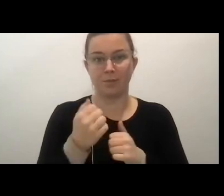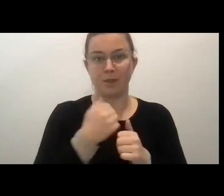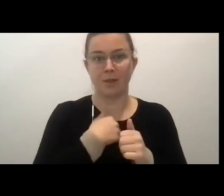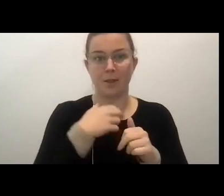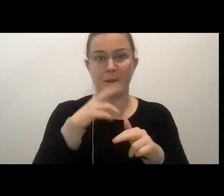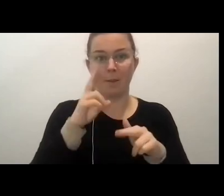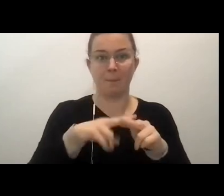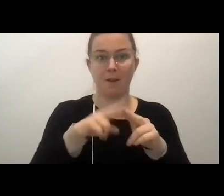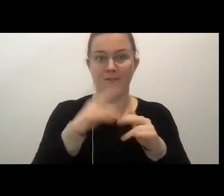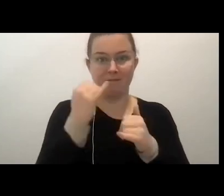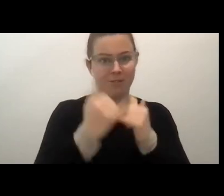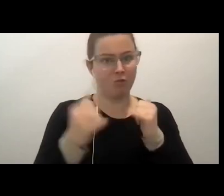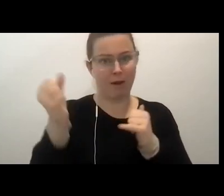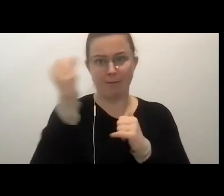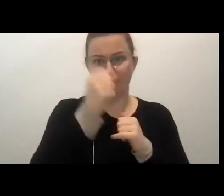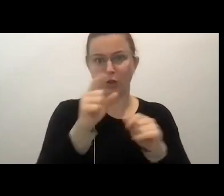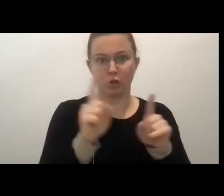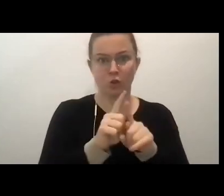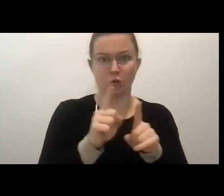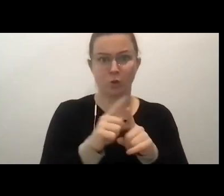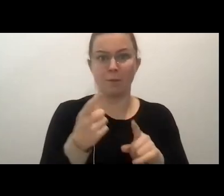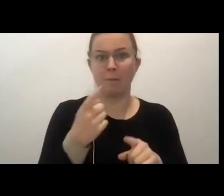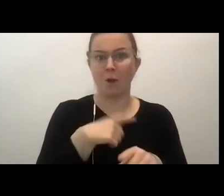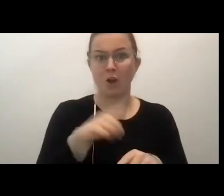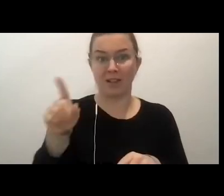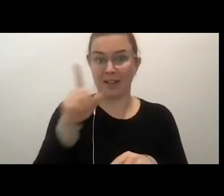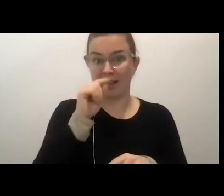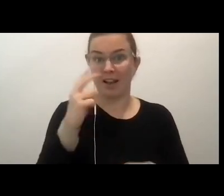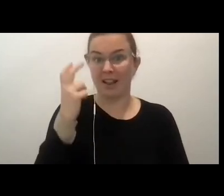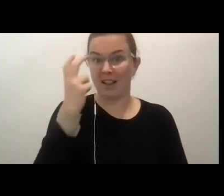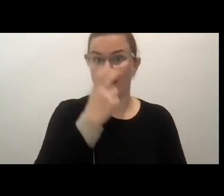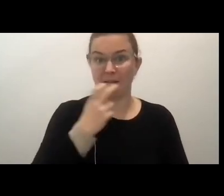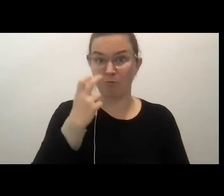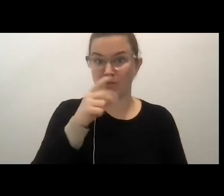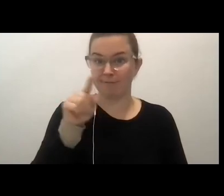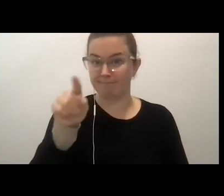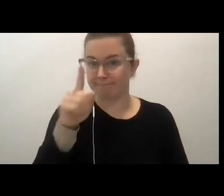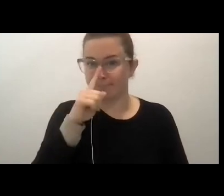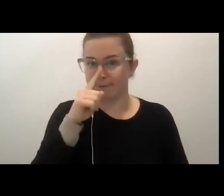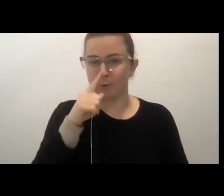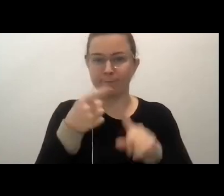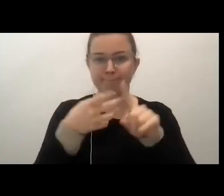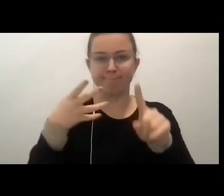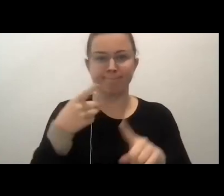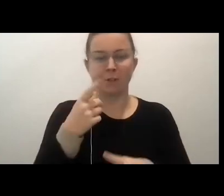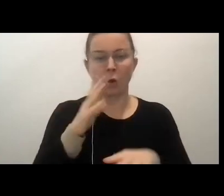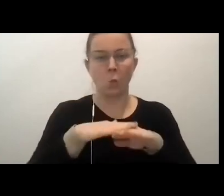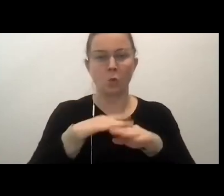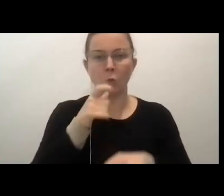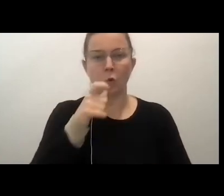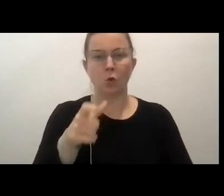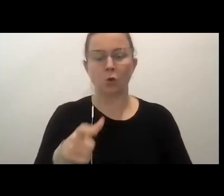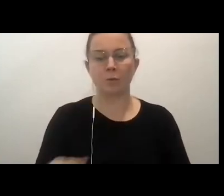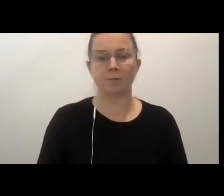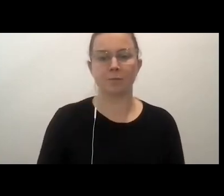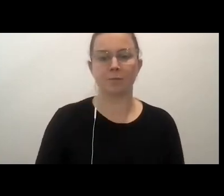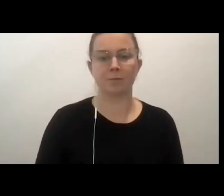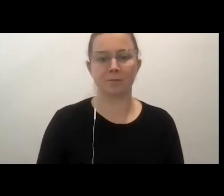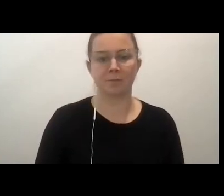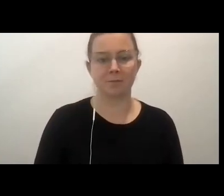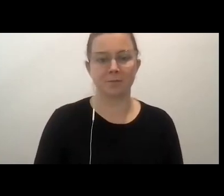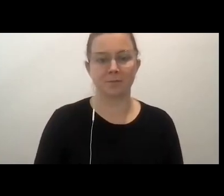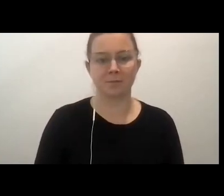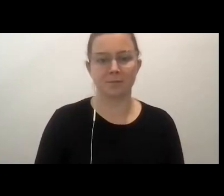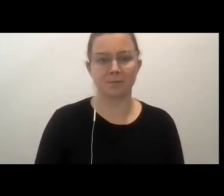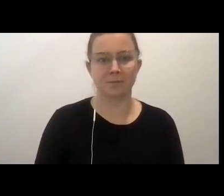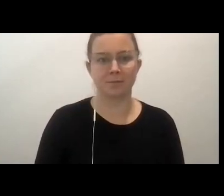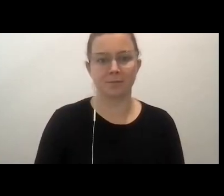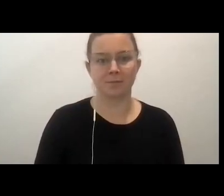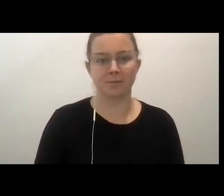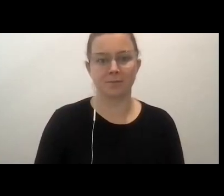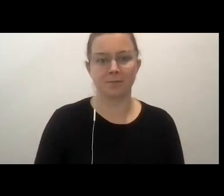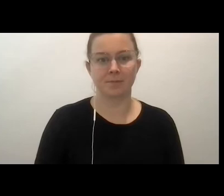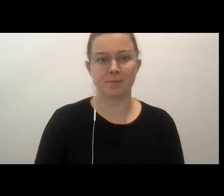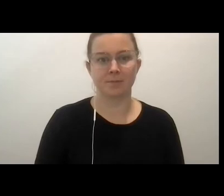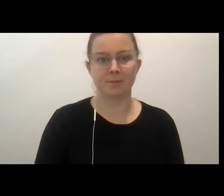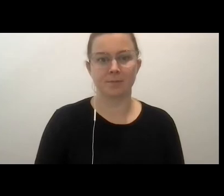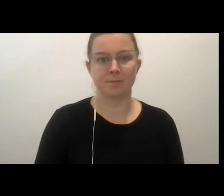my Daddy is real clever too because he can lipread people saying naughty words